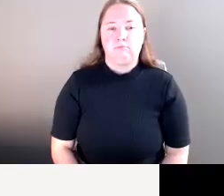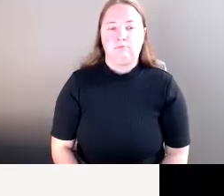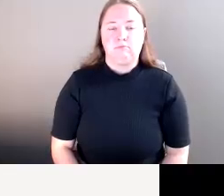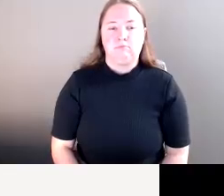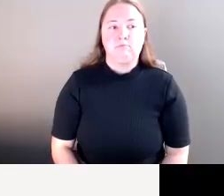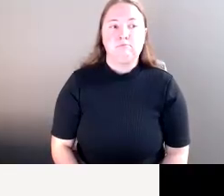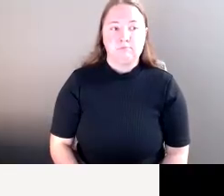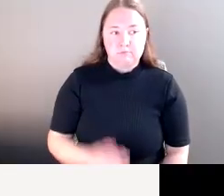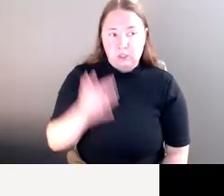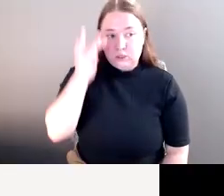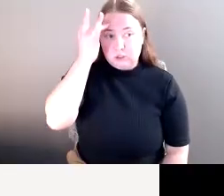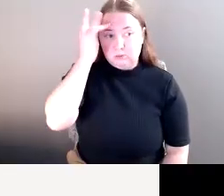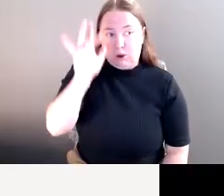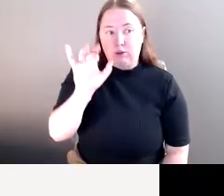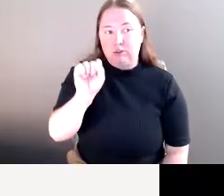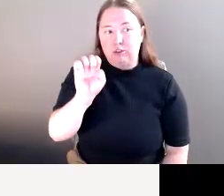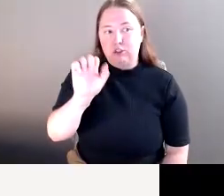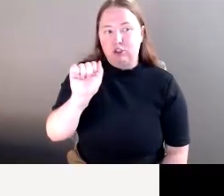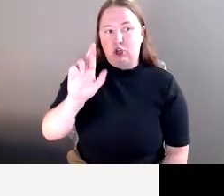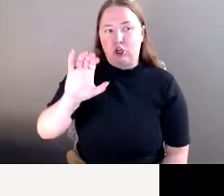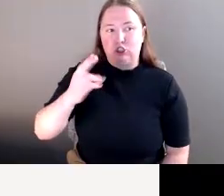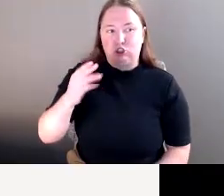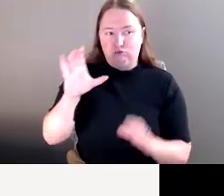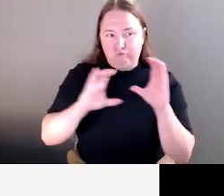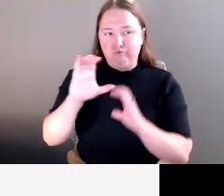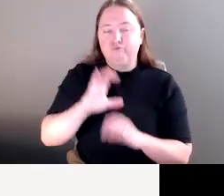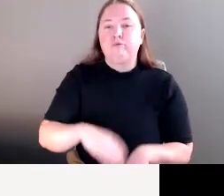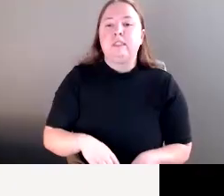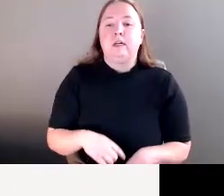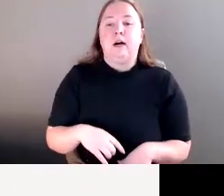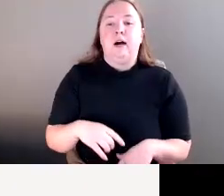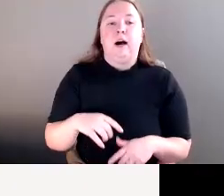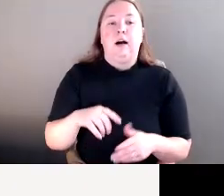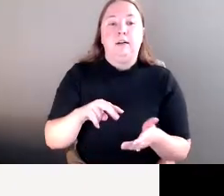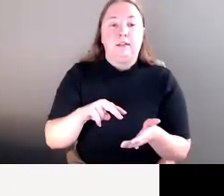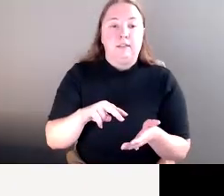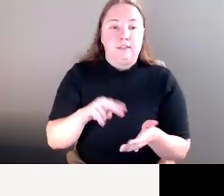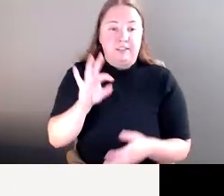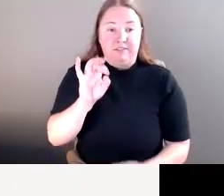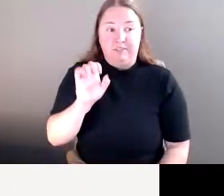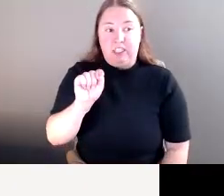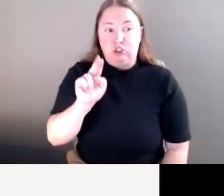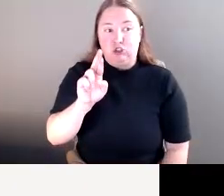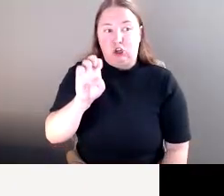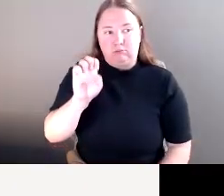Smart search, is a feature that allows you to search your Canvas course content.